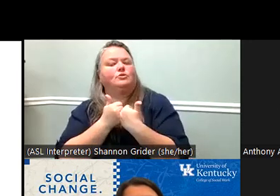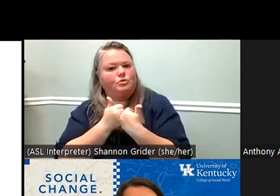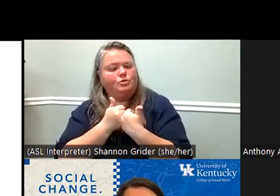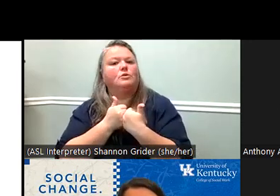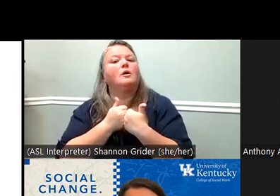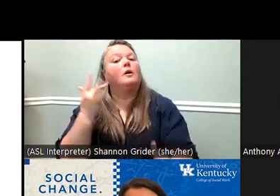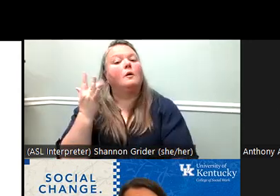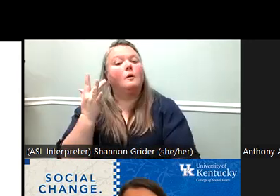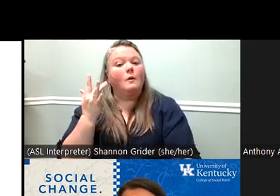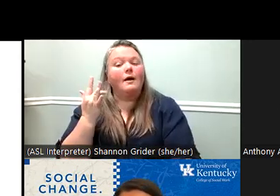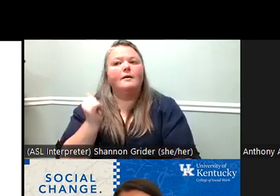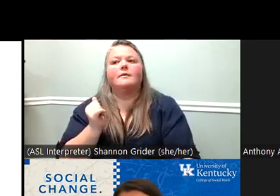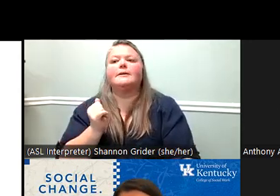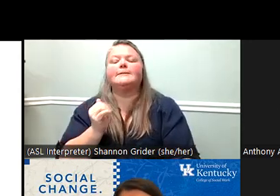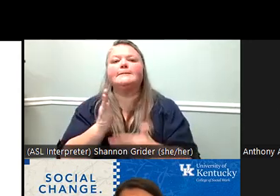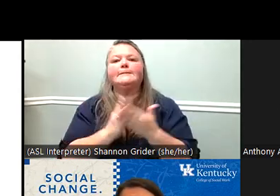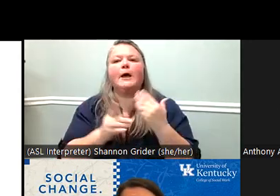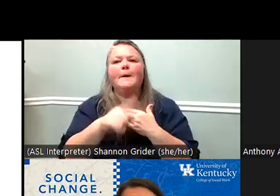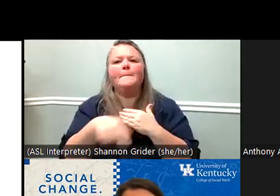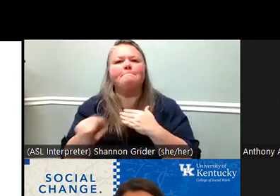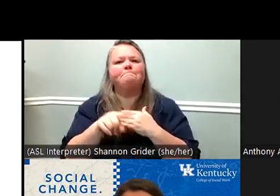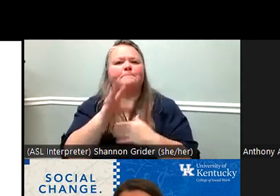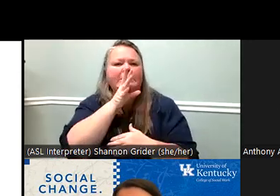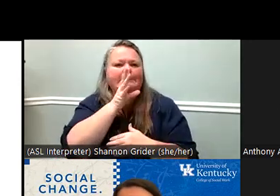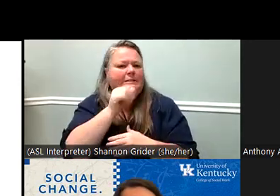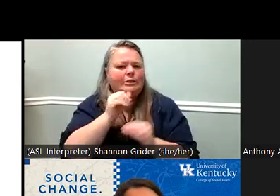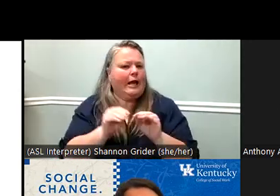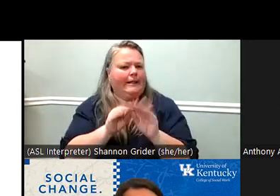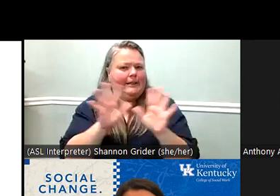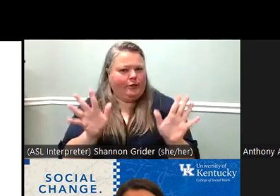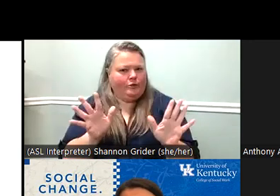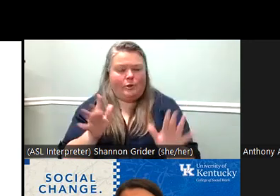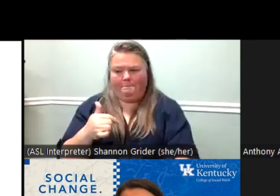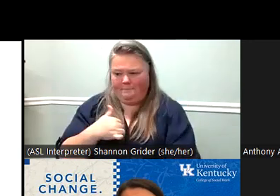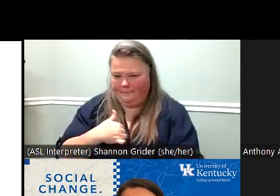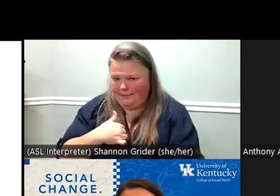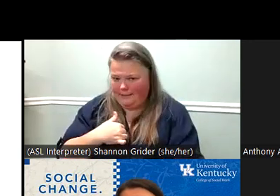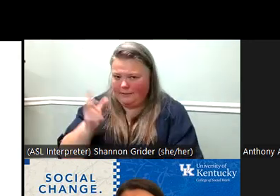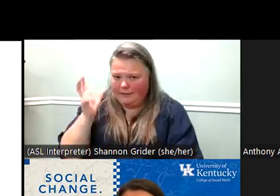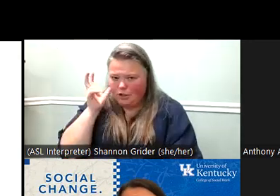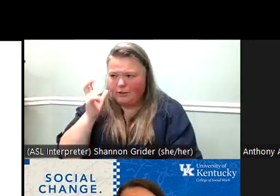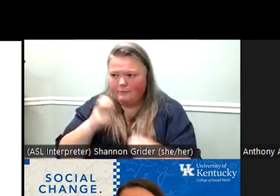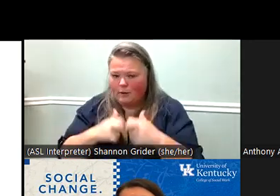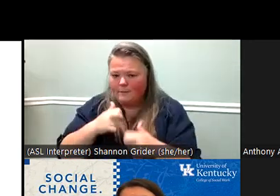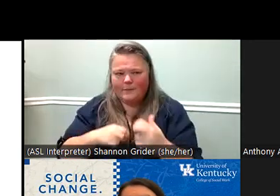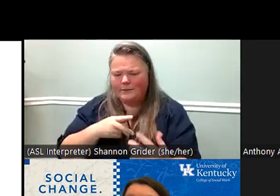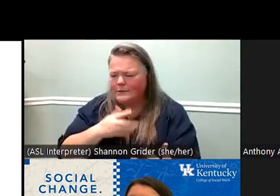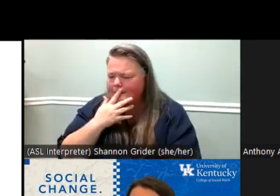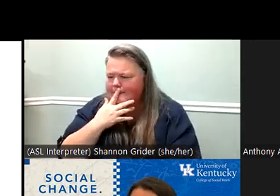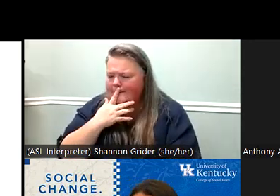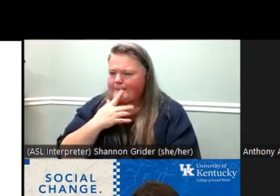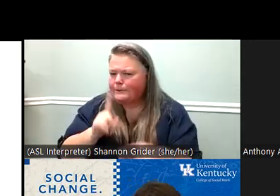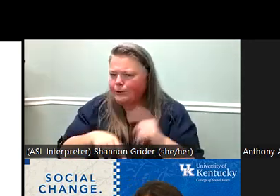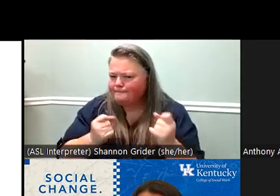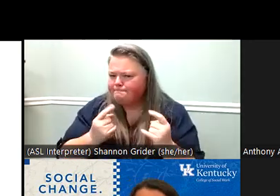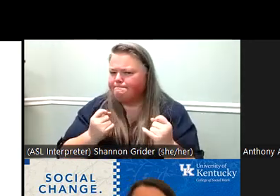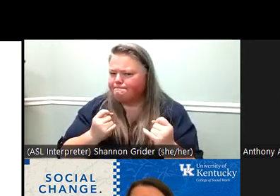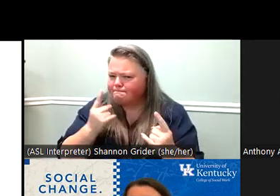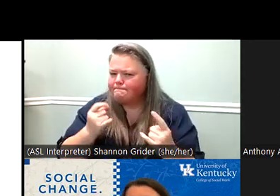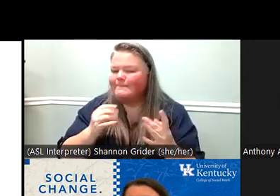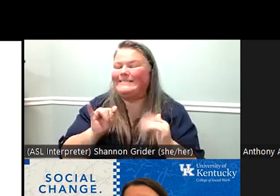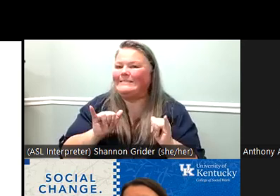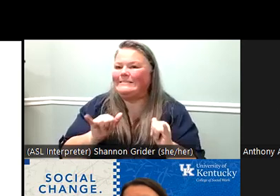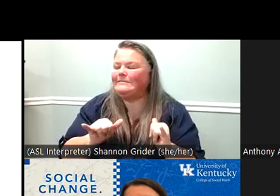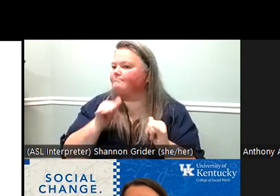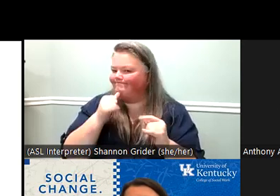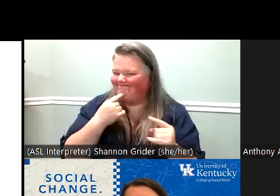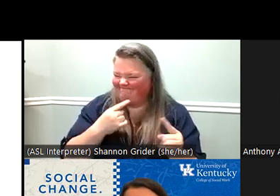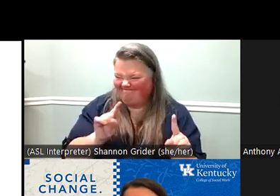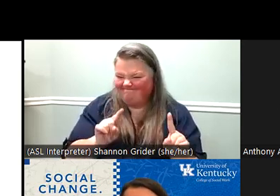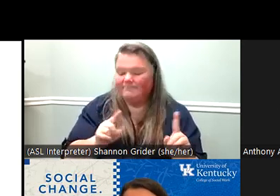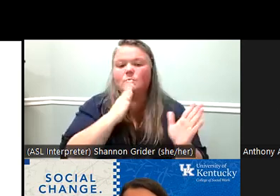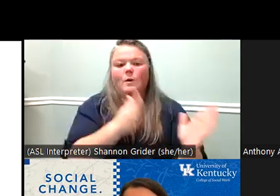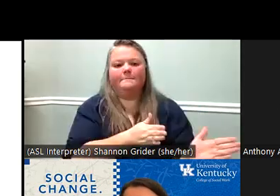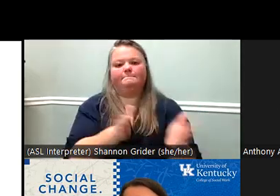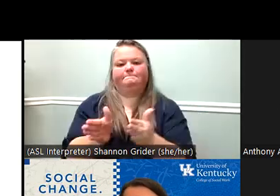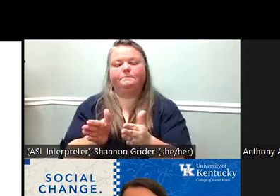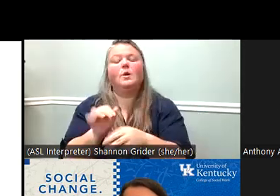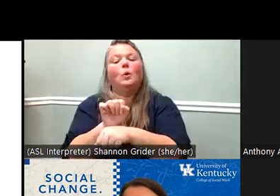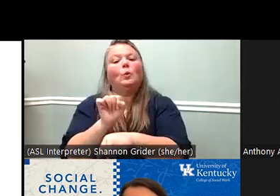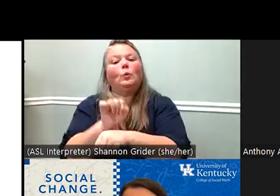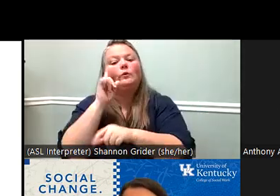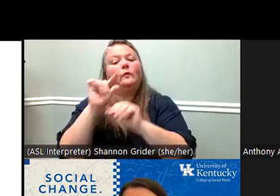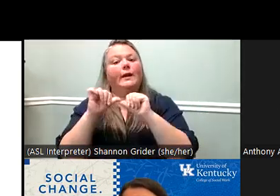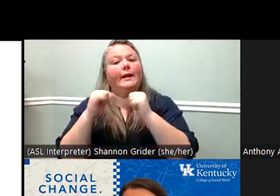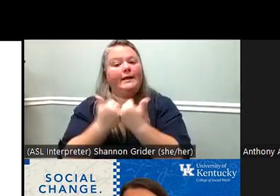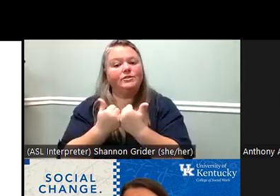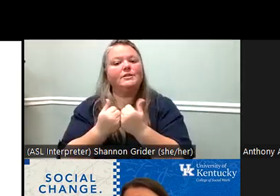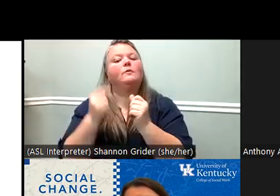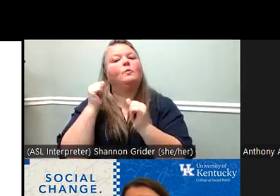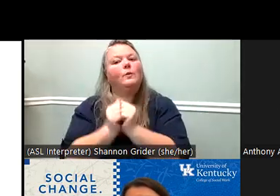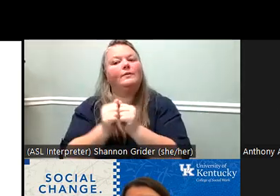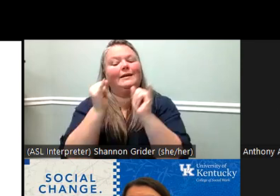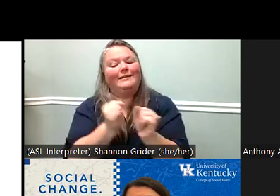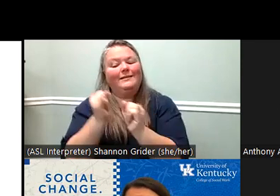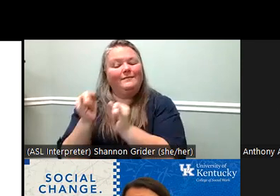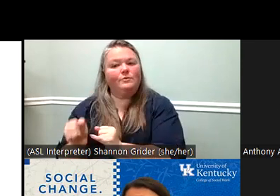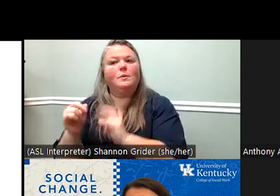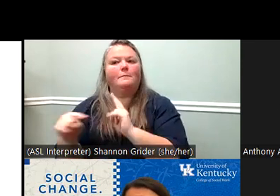SO I FIRST WORKED WITH INDIVIDUALS WHO HAVE LEARNING DISABILITIES, ADHD, AUTISM SPECTRUM DISORDERS, AND THEY WERE ADULTS THAT I WORKED WITH, BUT IT WAS A CHALLENGE